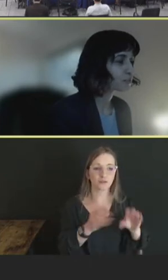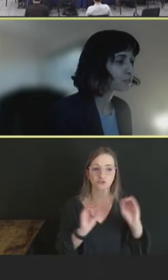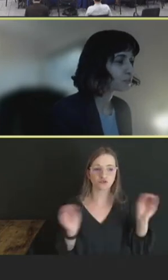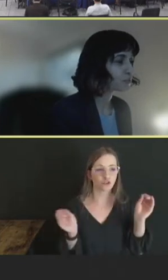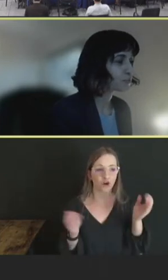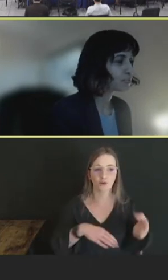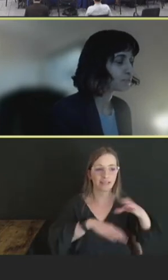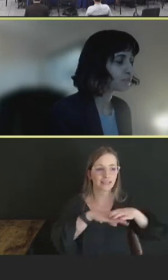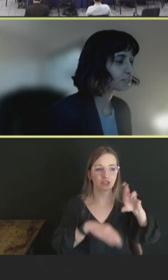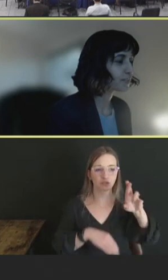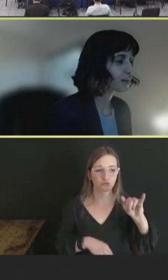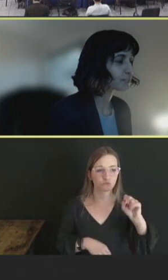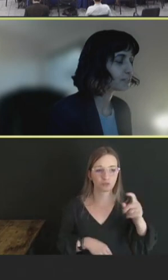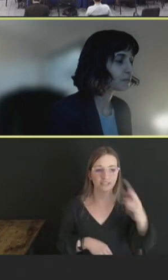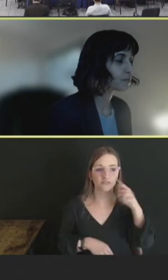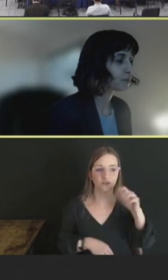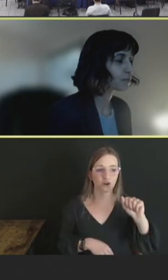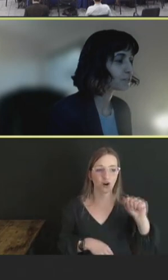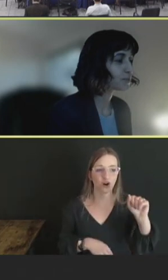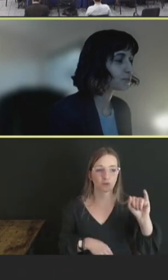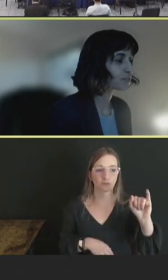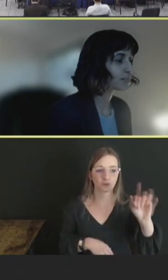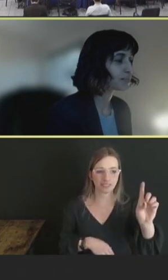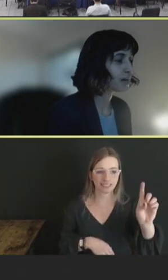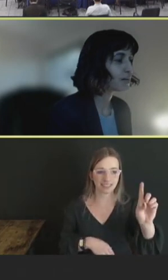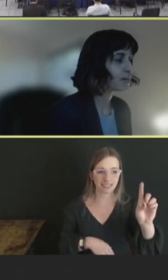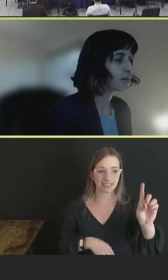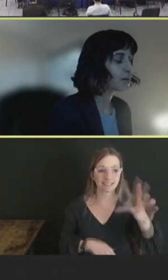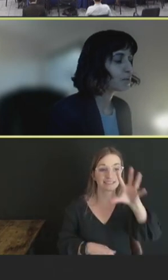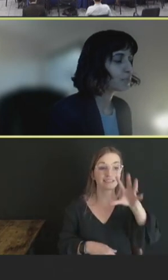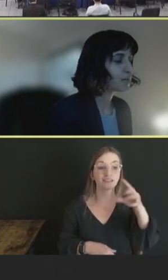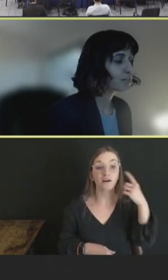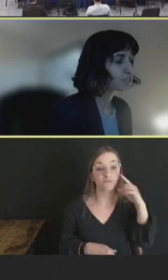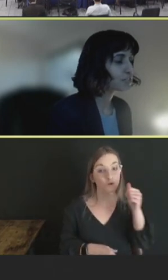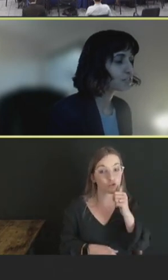girls who received this vaccine compared to those that did not; but that additional